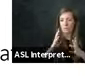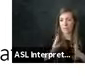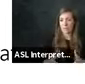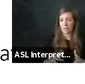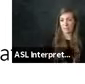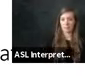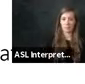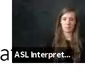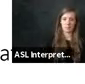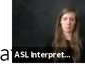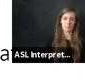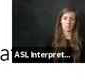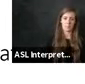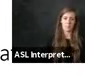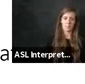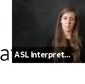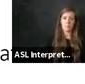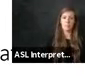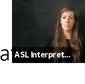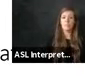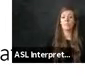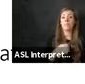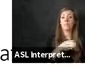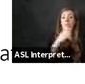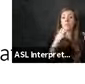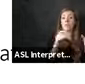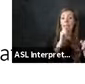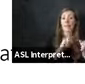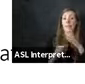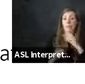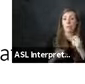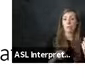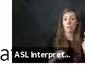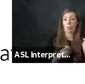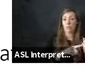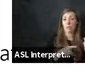When we look at the twelve to 17 year old age group who is currently